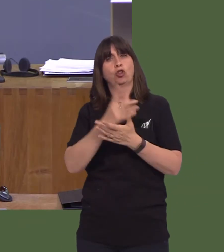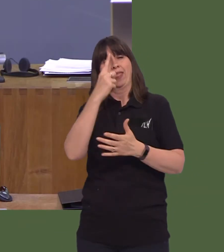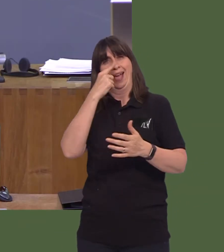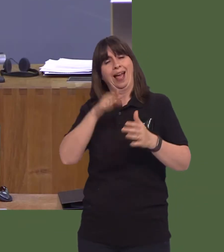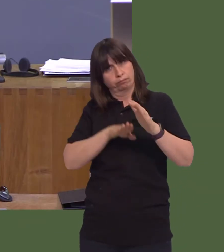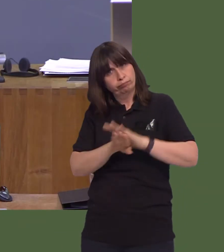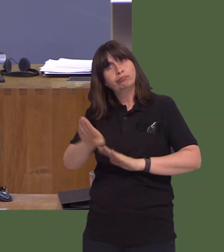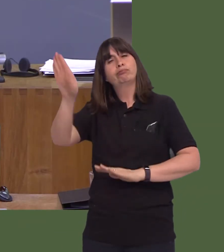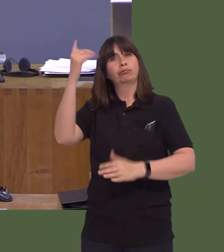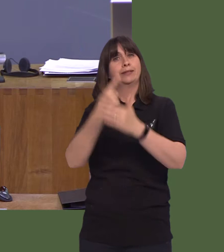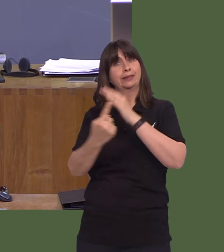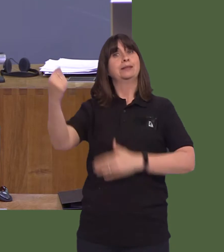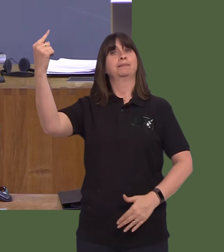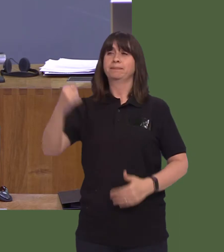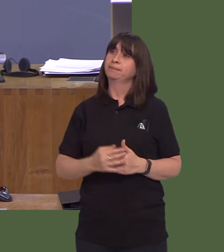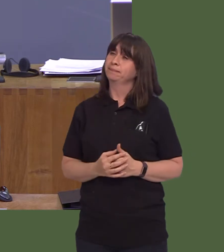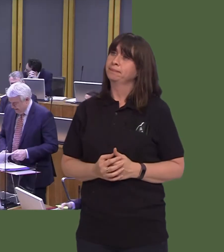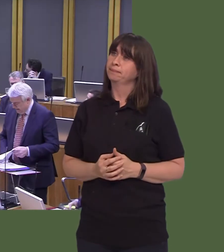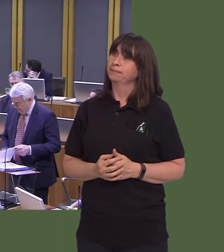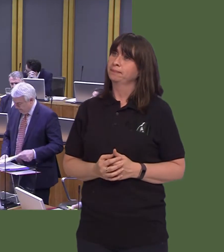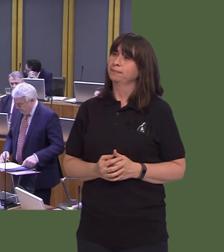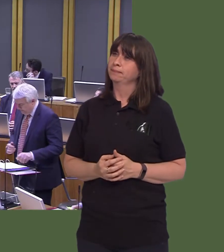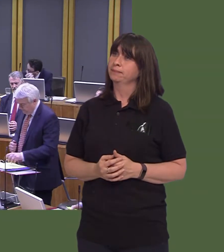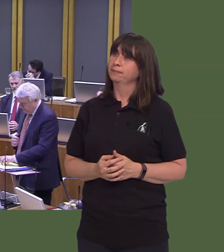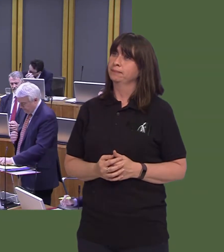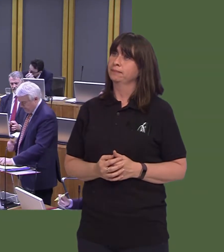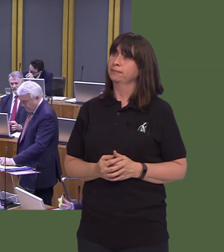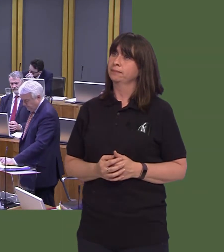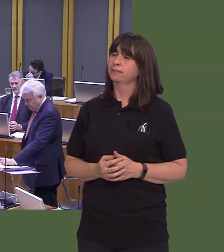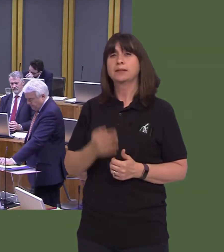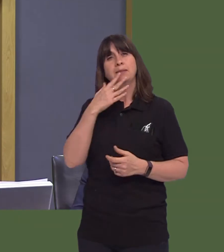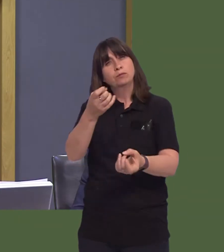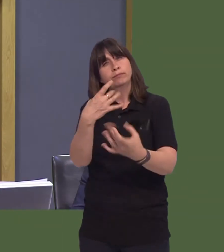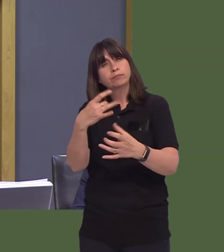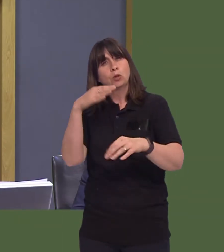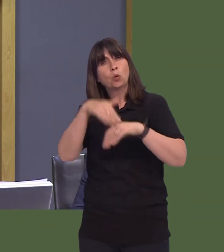Jayne Bryant AM: 5. A wnaiff y Prif Weinidog roi'r wybodaeth ddiweddaraf am effaith cynllun Cymorth i BrynuóCymru?